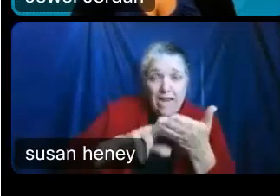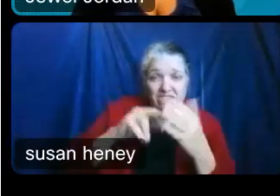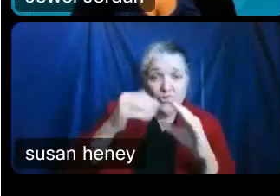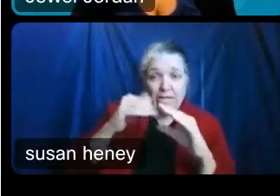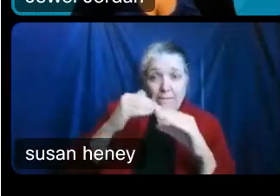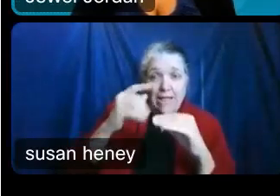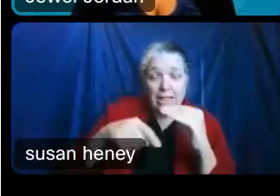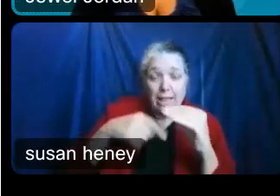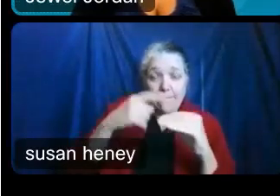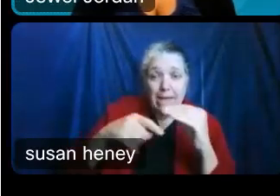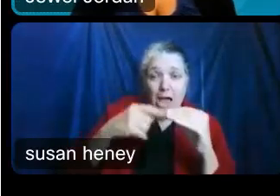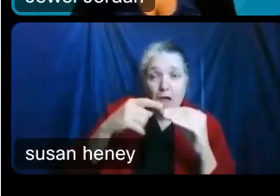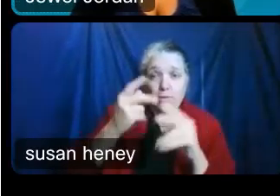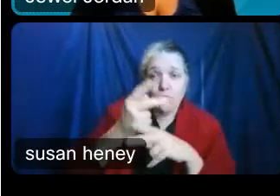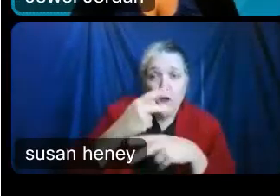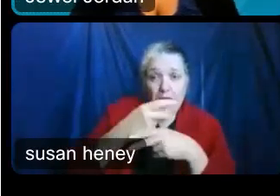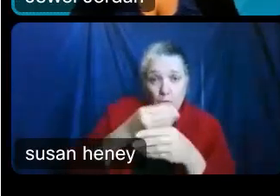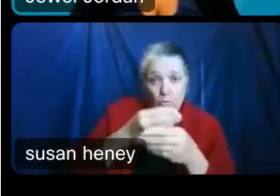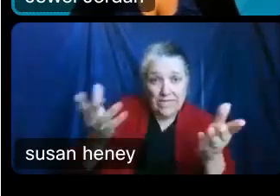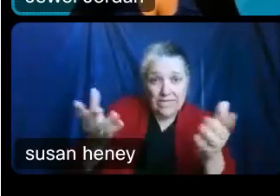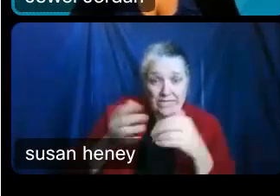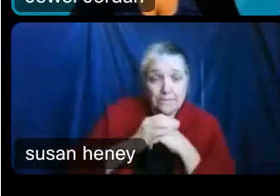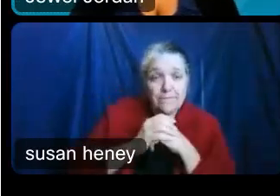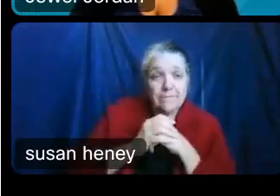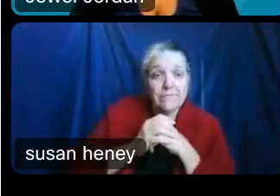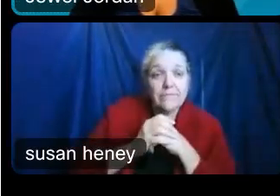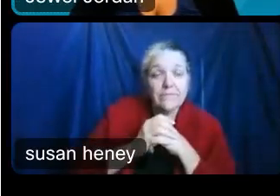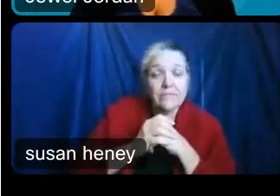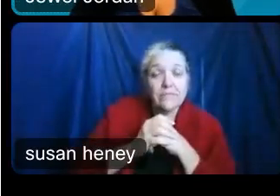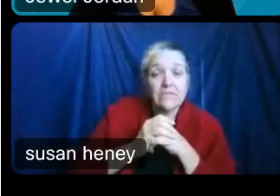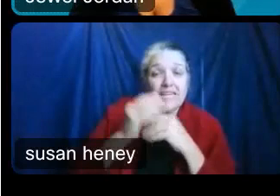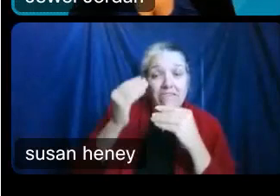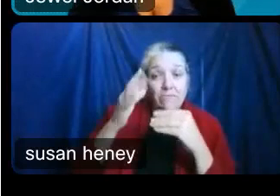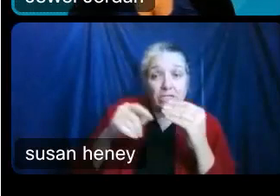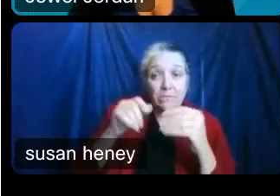upcoming data product releases. Additional information about the American Community Survey